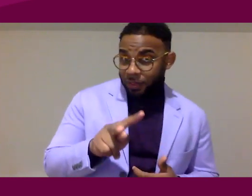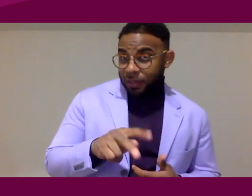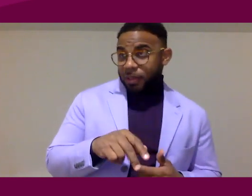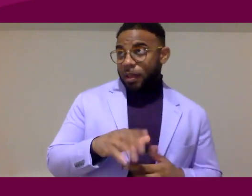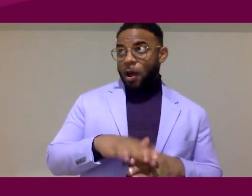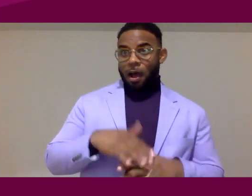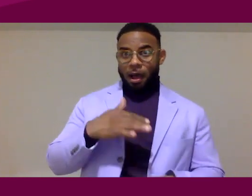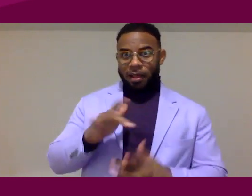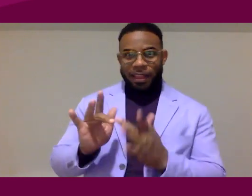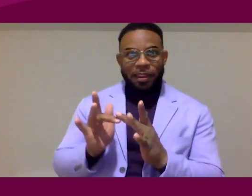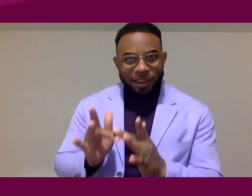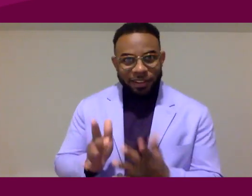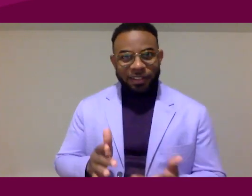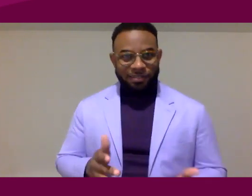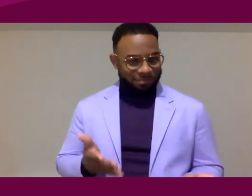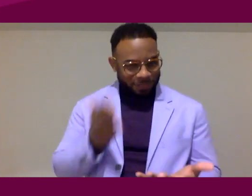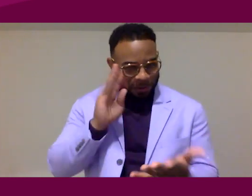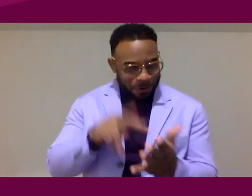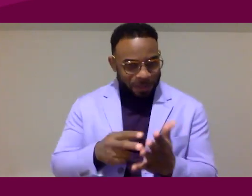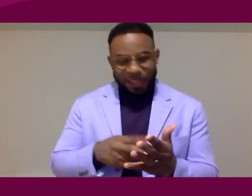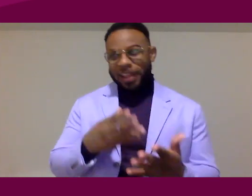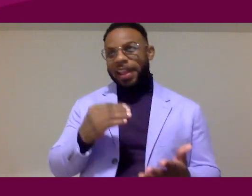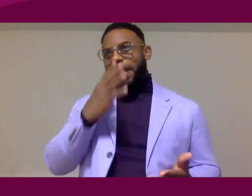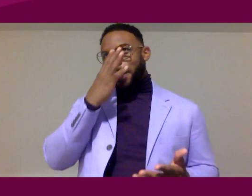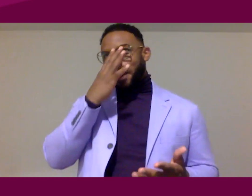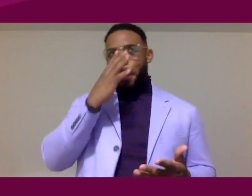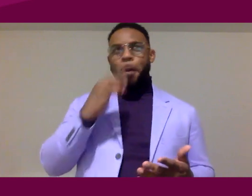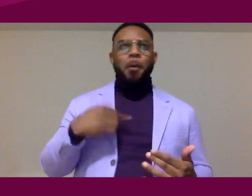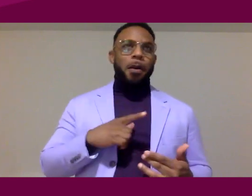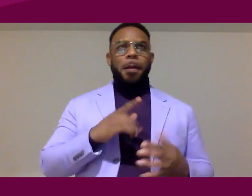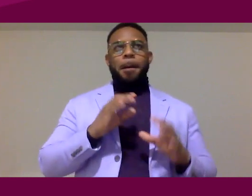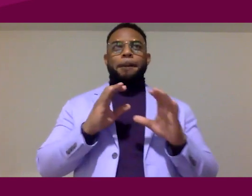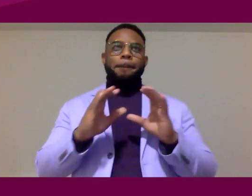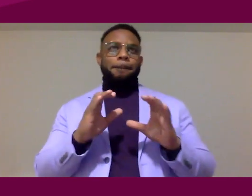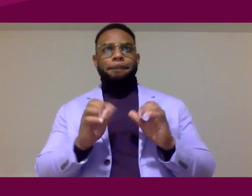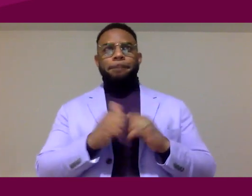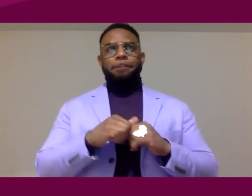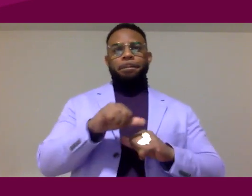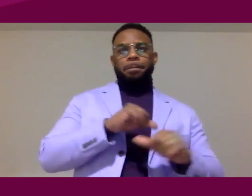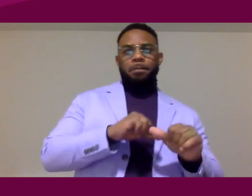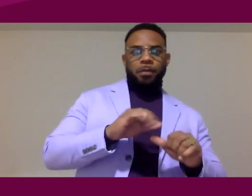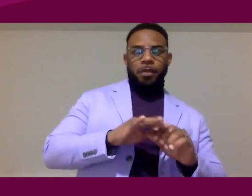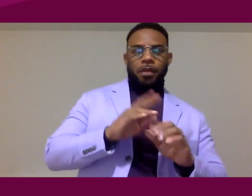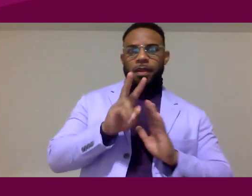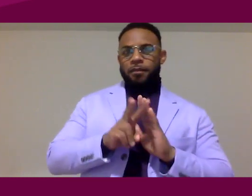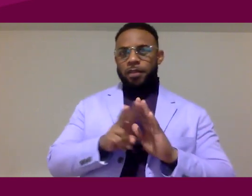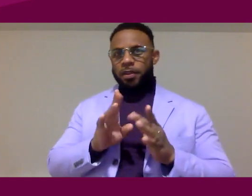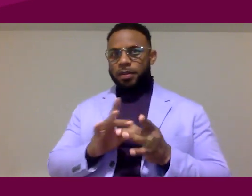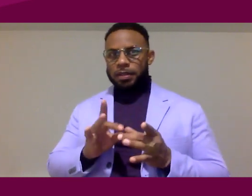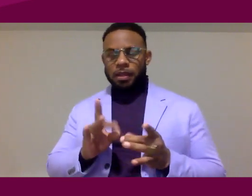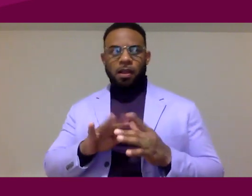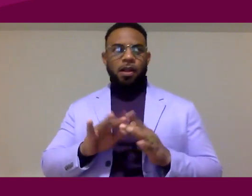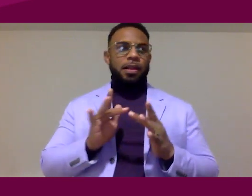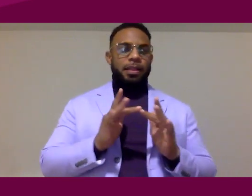on the internet and we're communicating with each other on video chat on the internet.